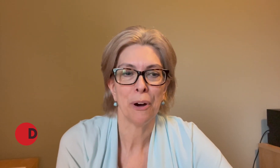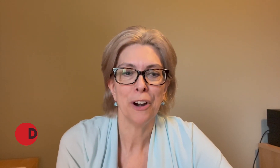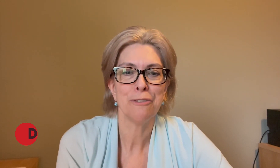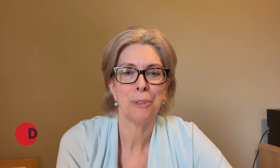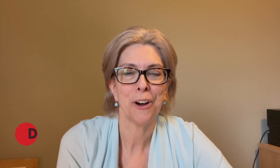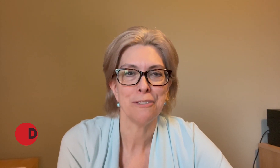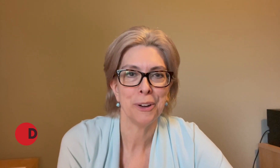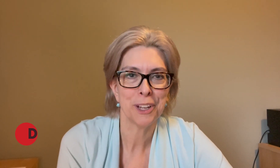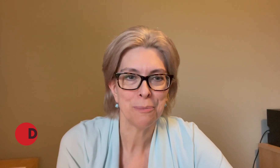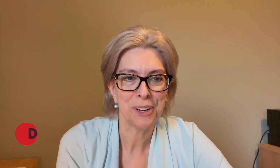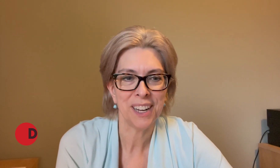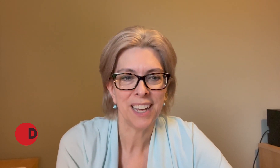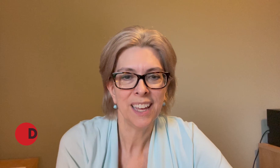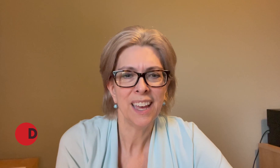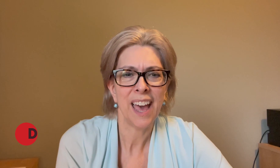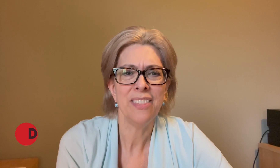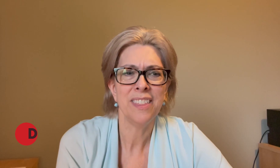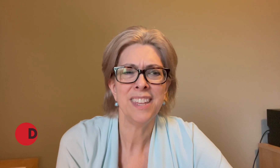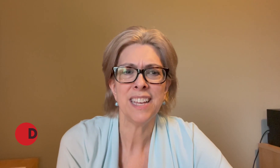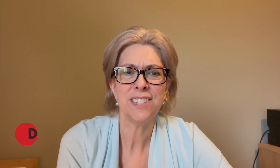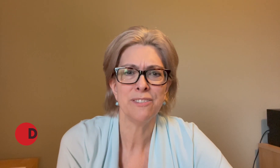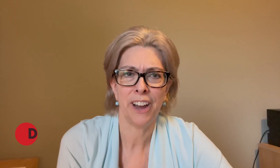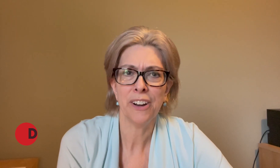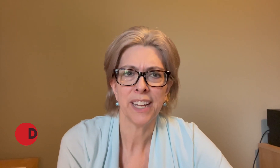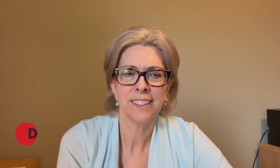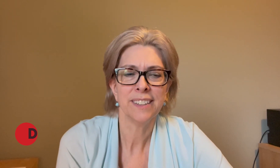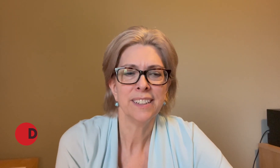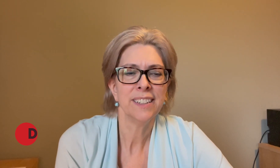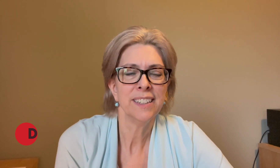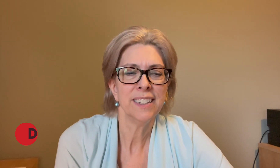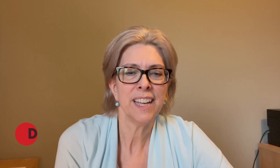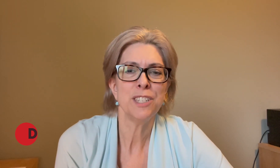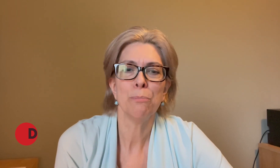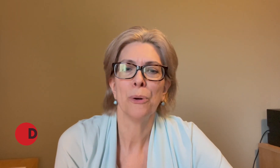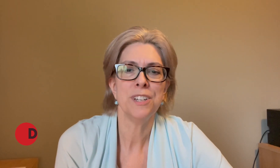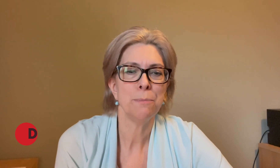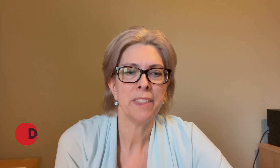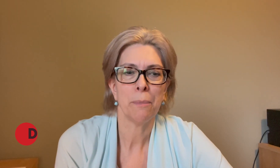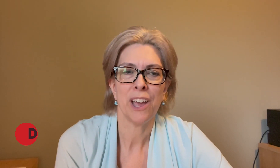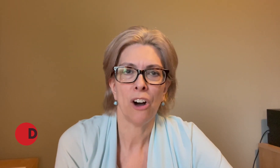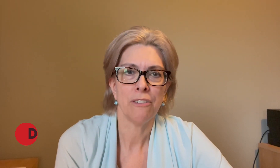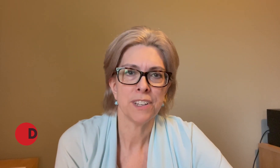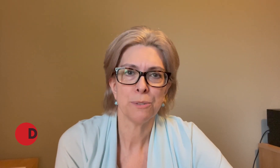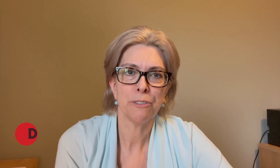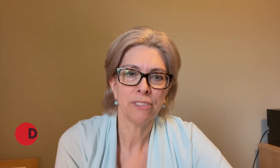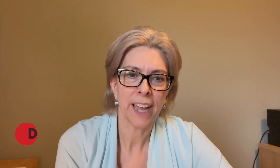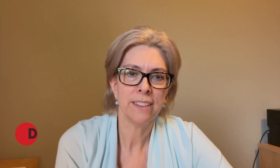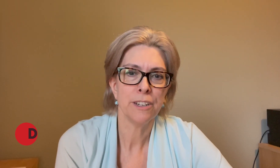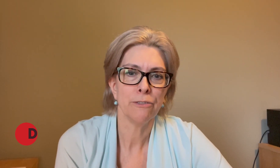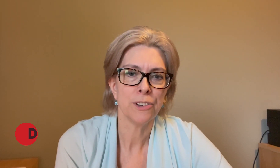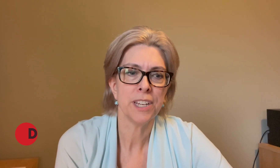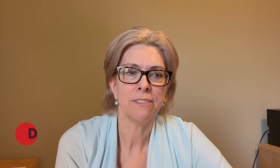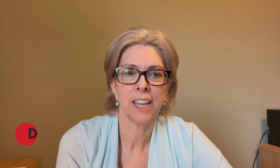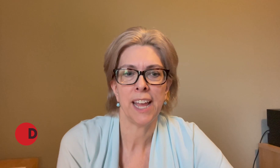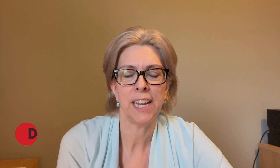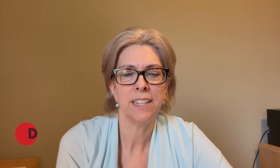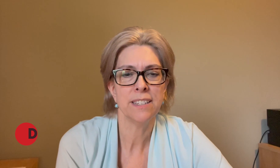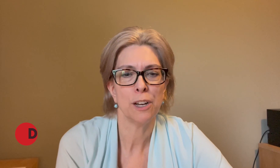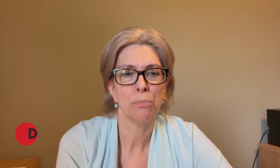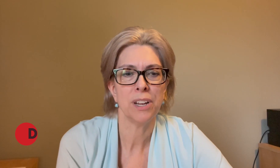and apart from the hard of hearing community and that the needs vary. It's important to me that my office reflect the diversity of Canadians